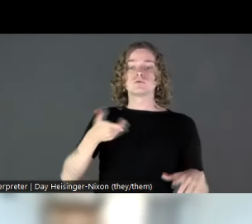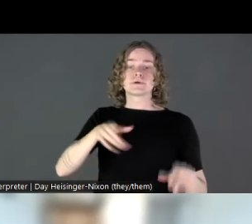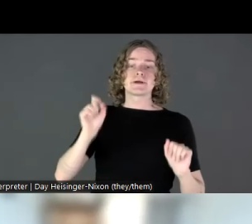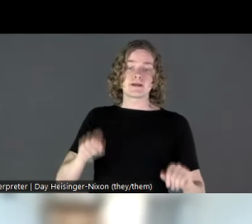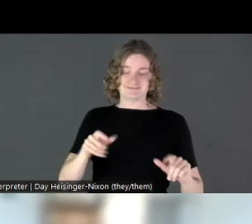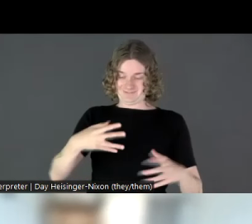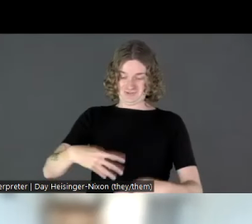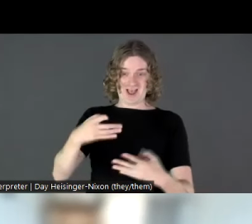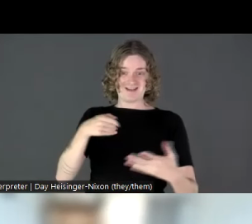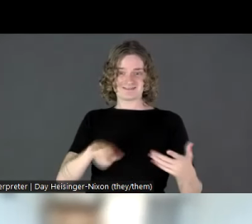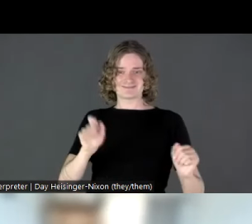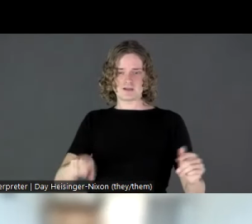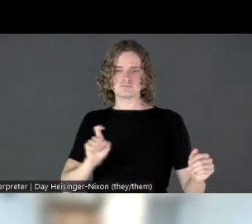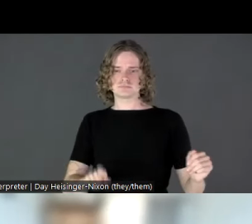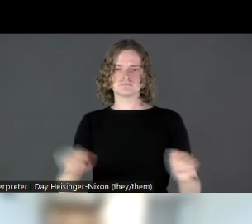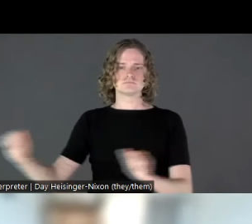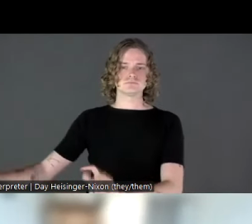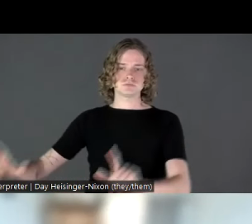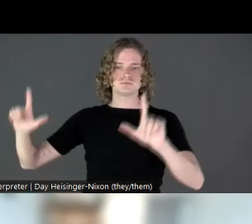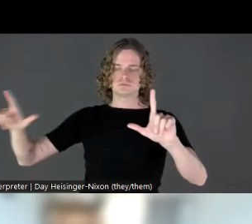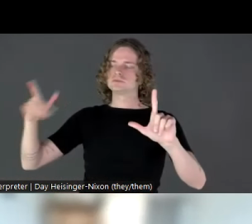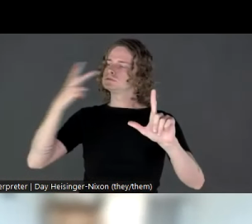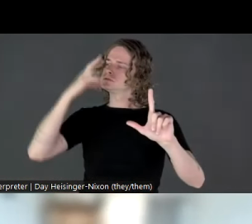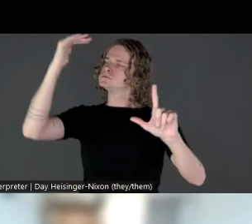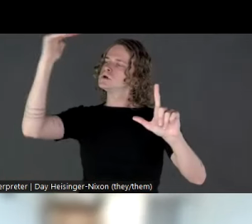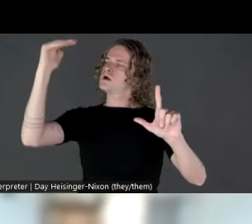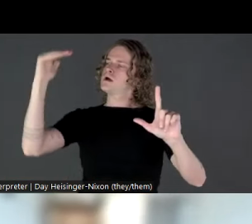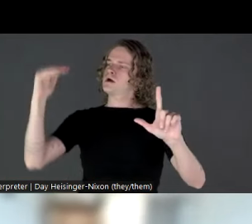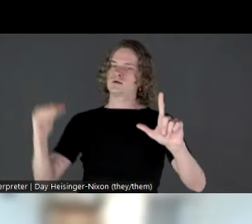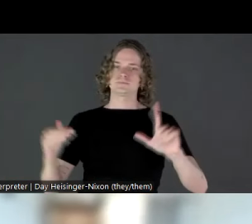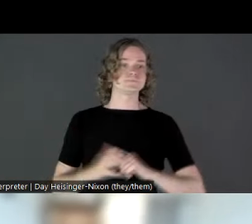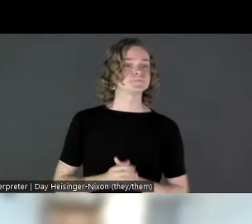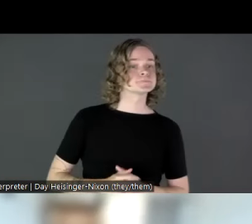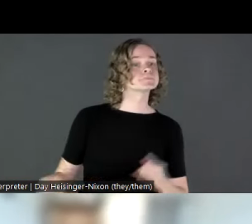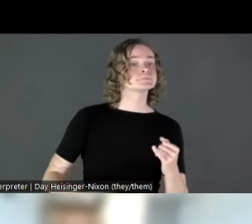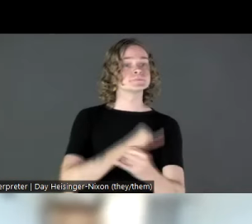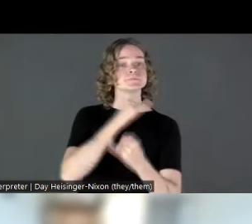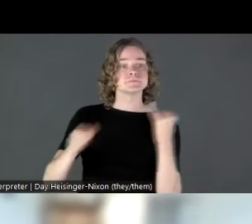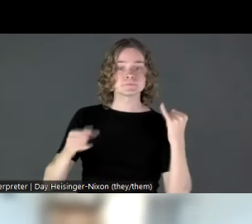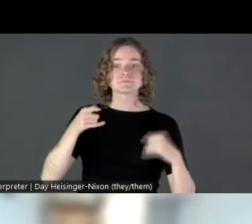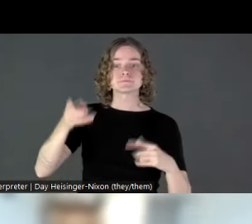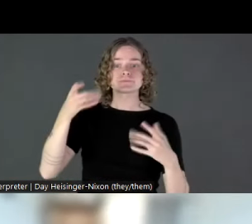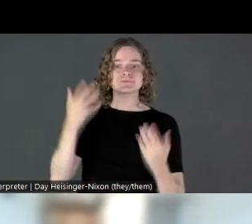Now, lastly, what we have the final component of the toolkit is two training modules,